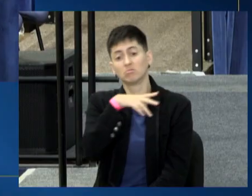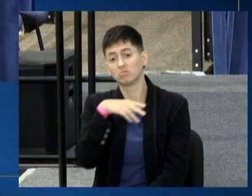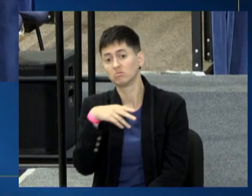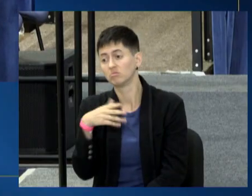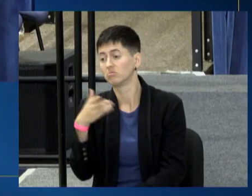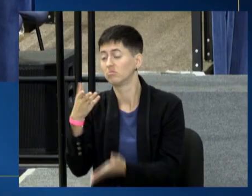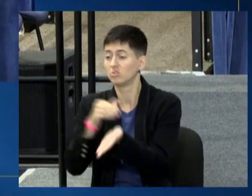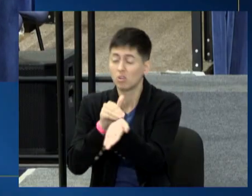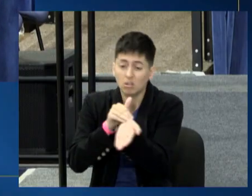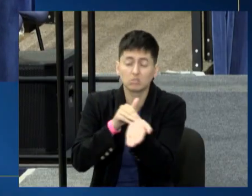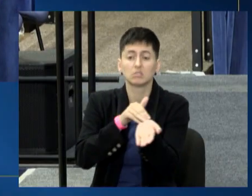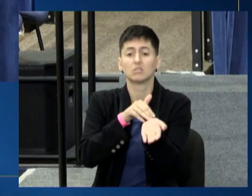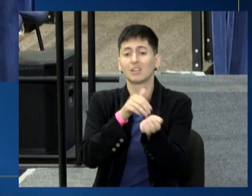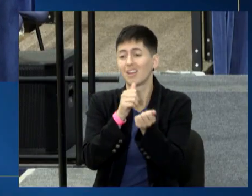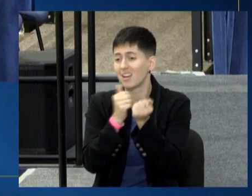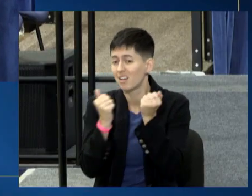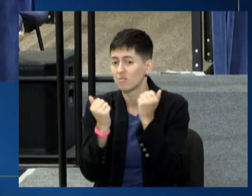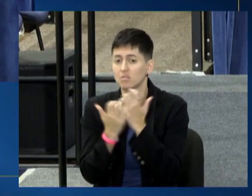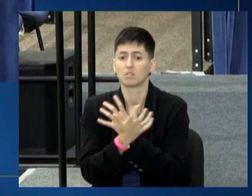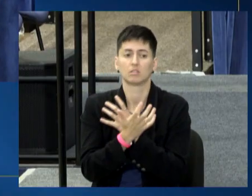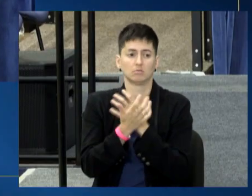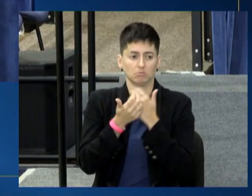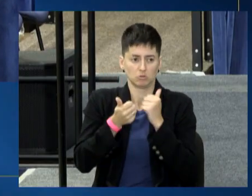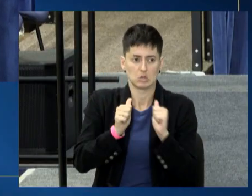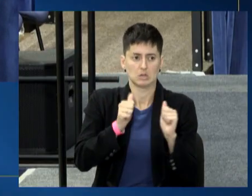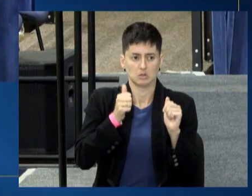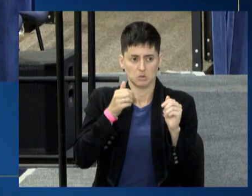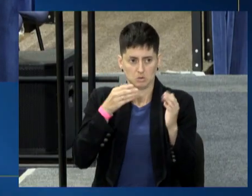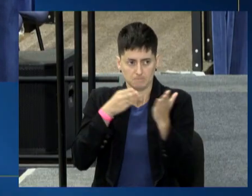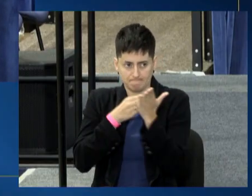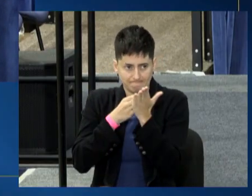This is an extraordinary amount of progress in just one year. And as we think about the